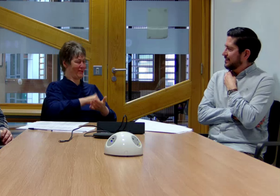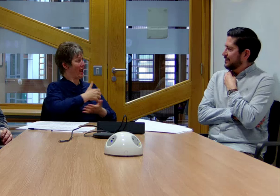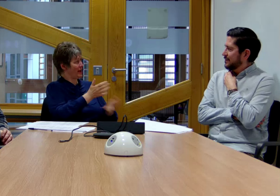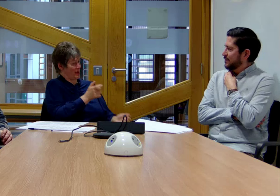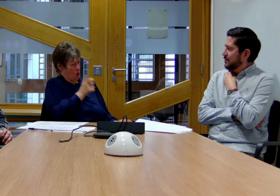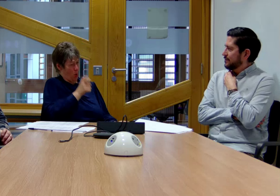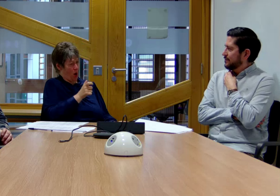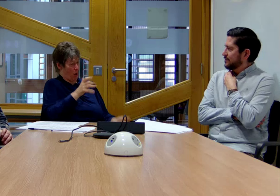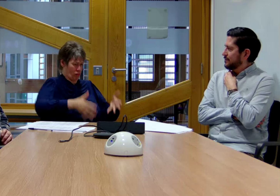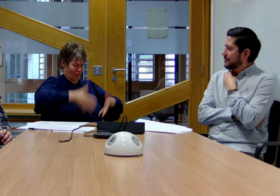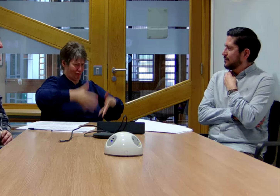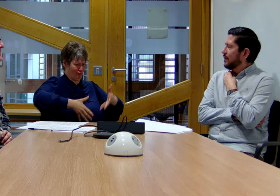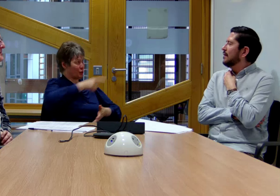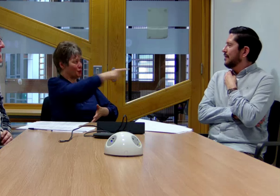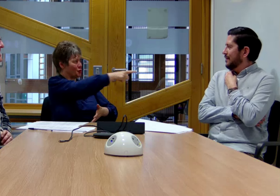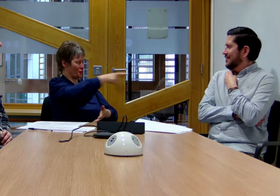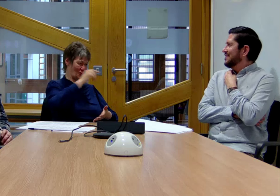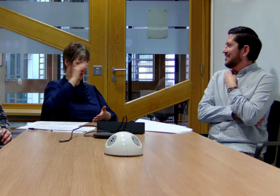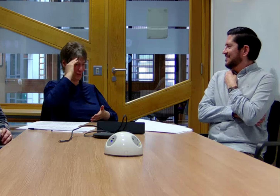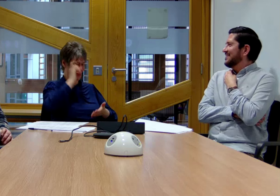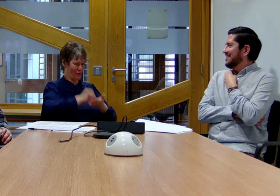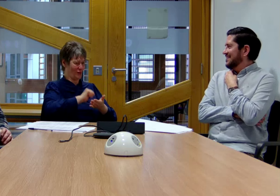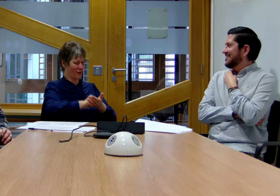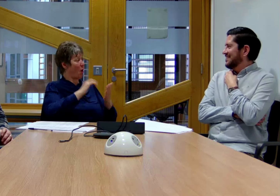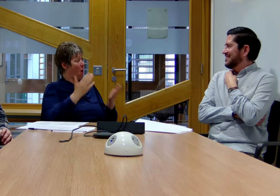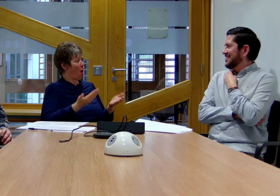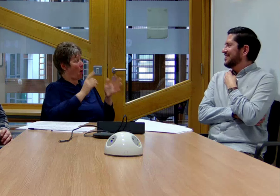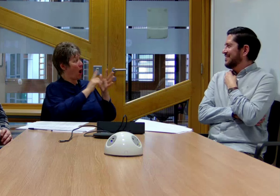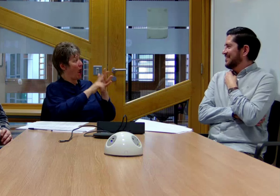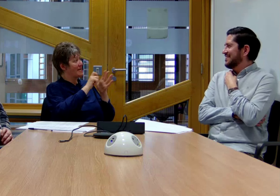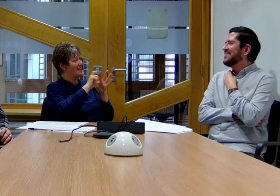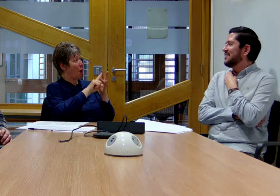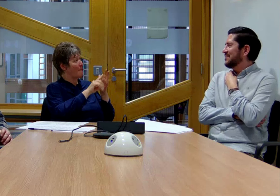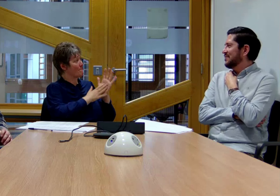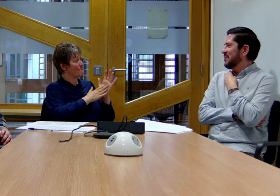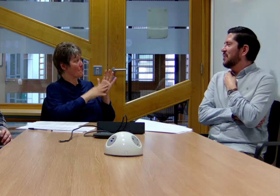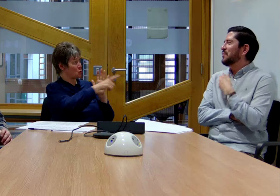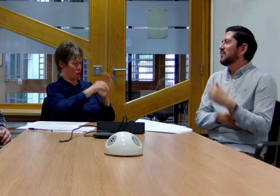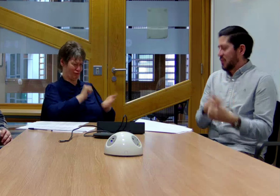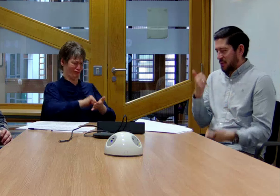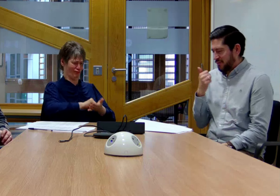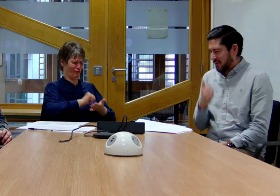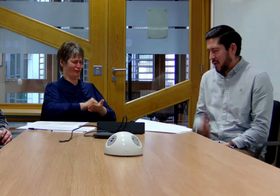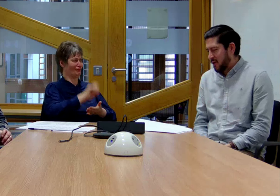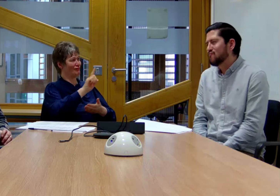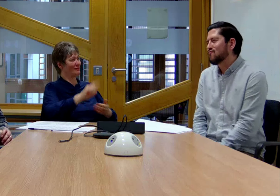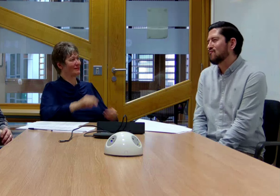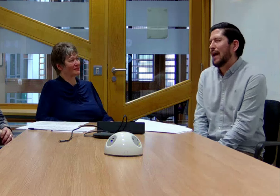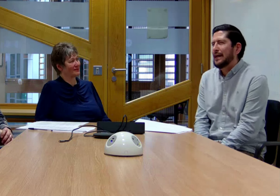Do you have any signs or any idioms you think are particularly cool?